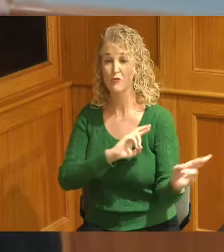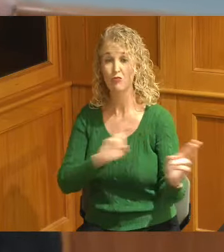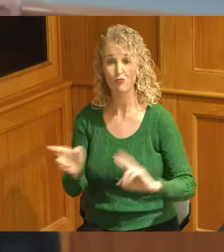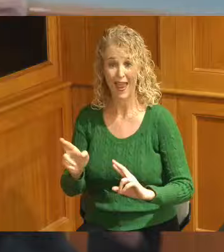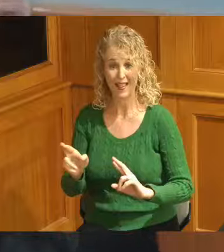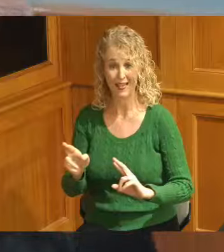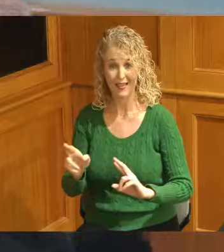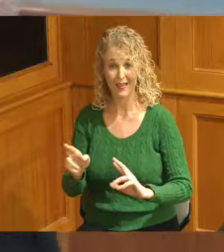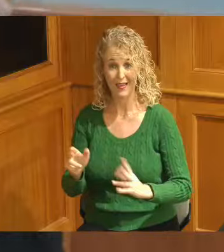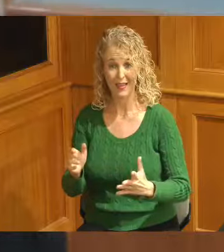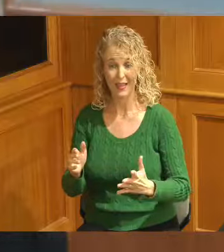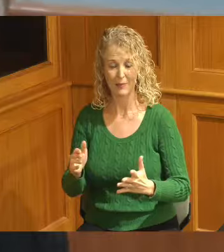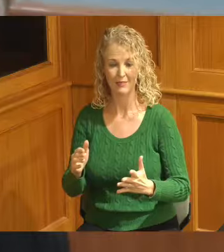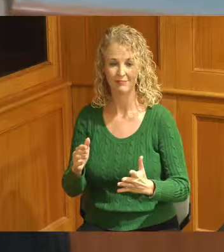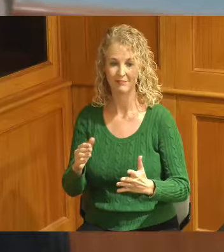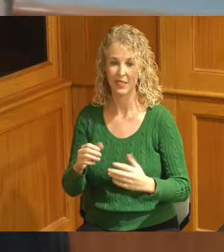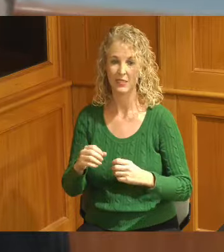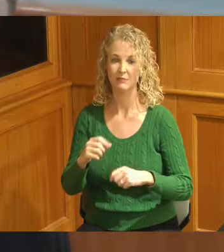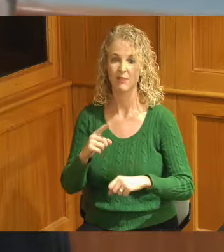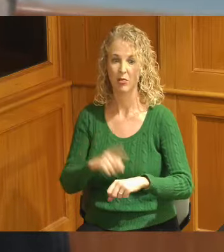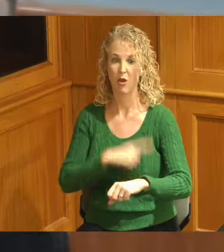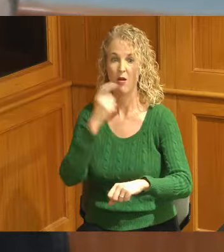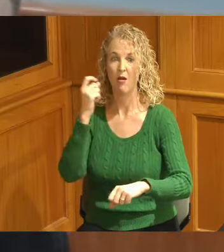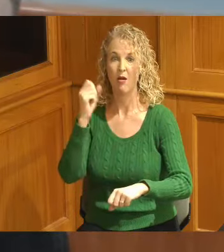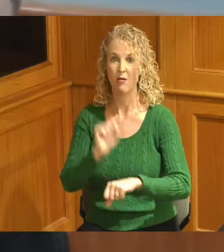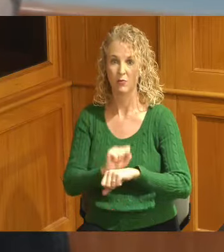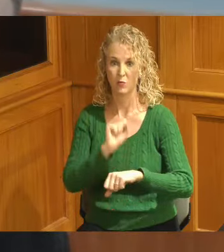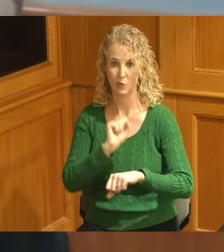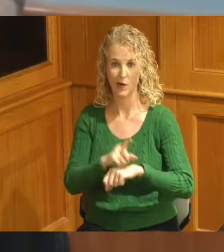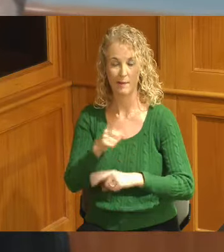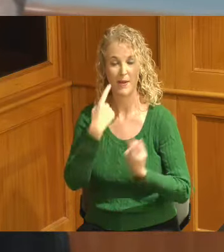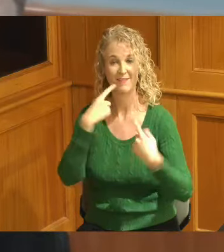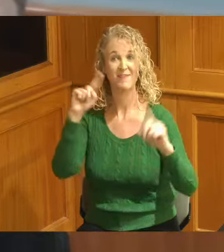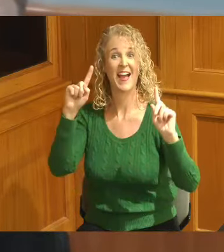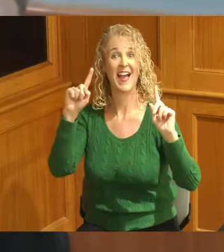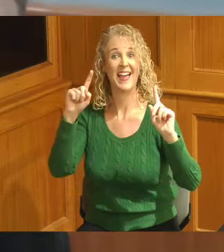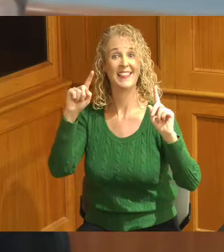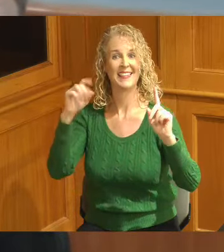to pay dividends, but it is a patient game. and we appreciate your patience in that game, but we